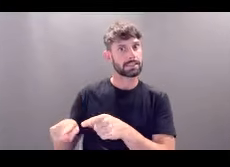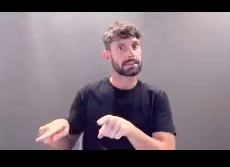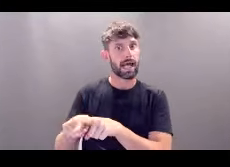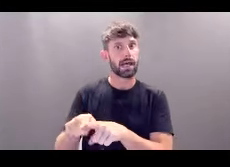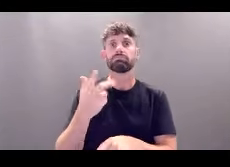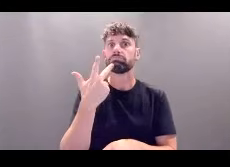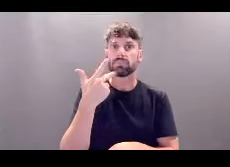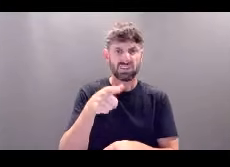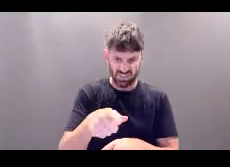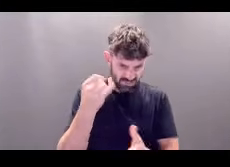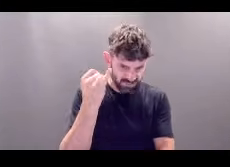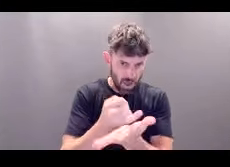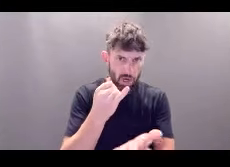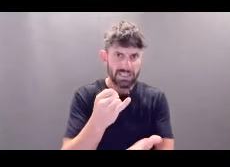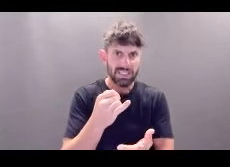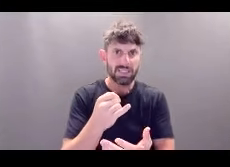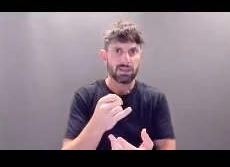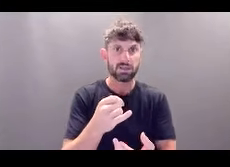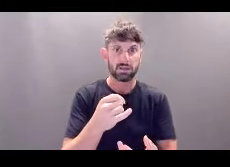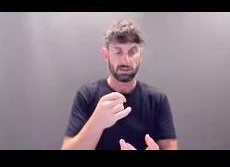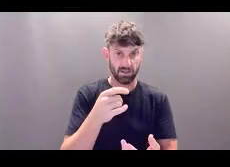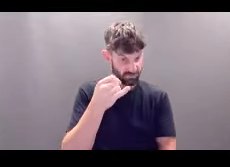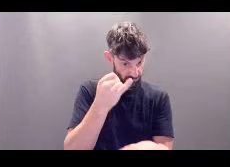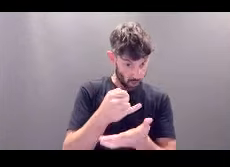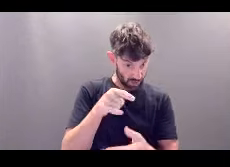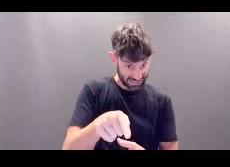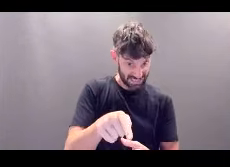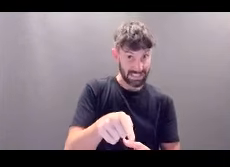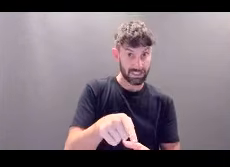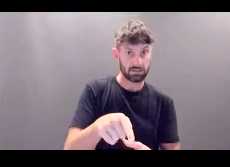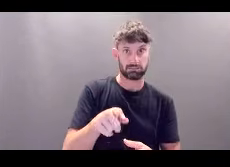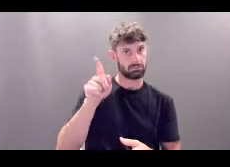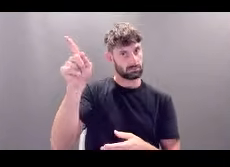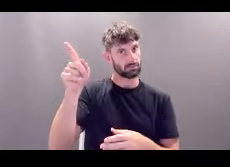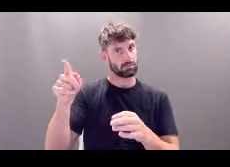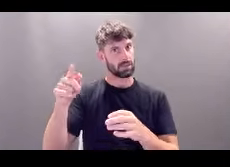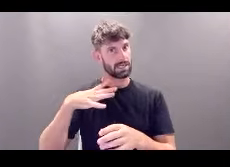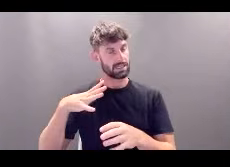with the item, regardless of whether the AT has been leased or purchased.